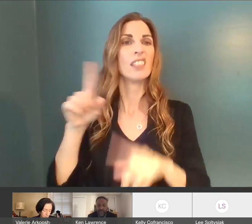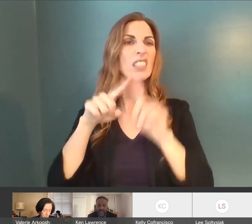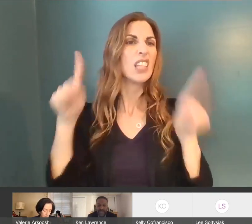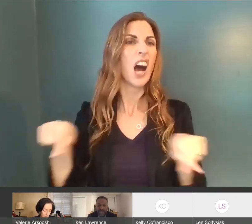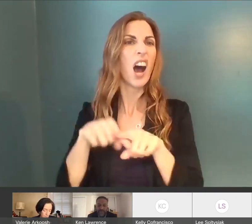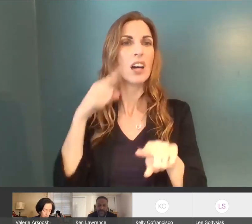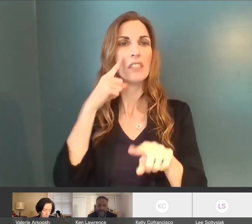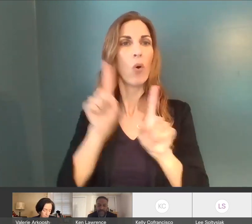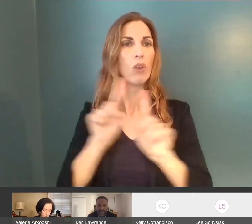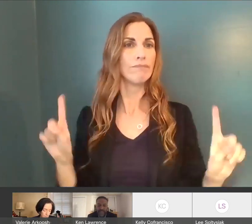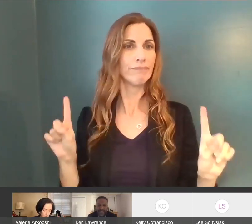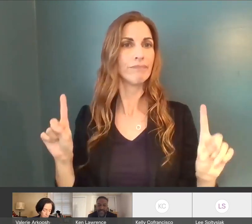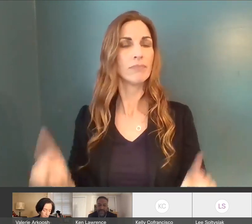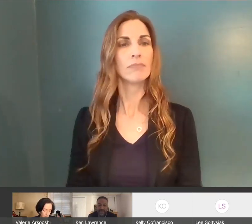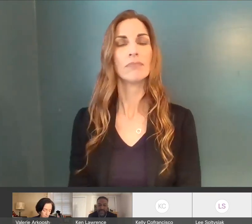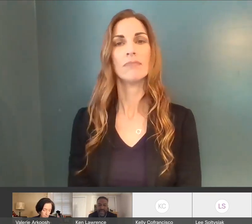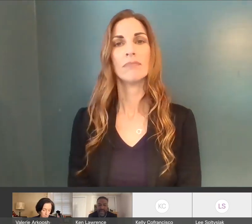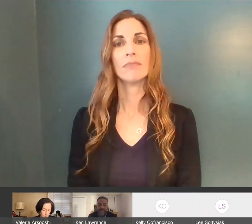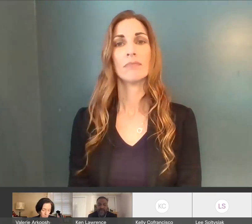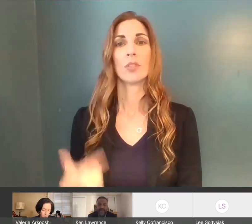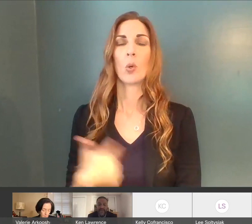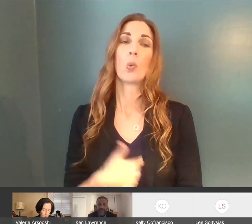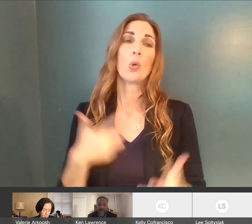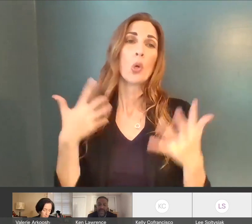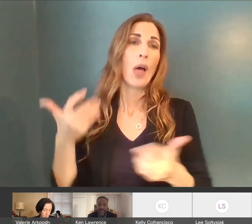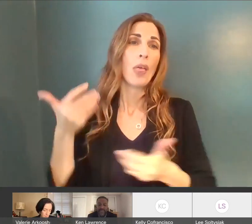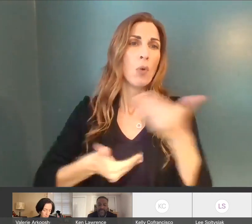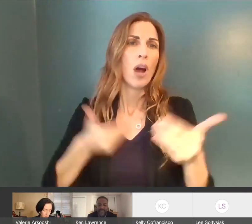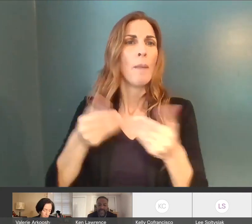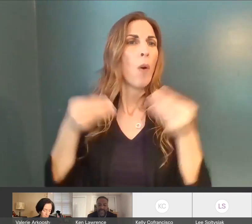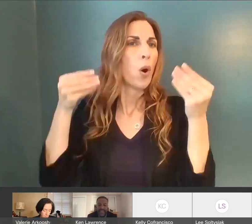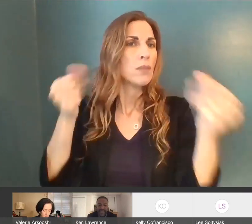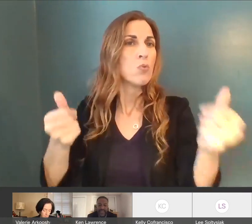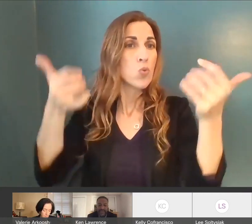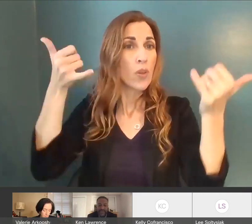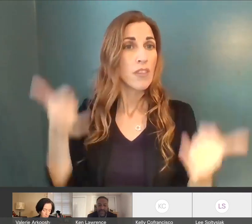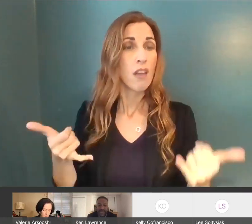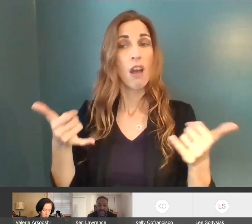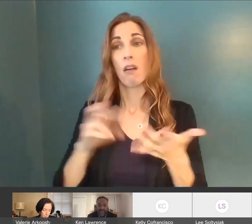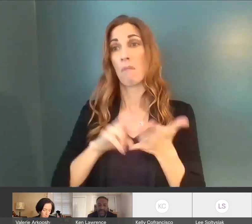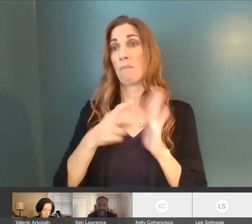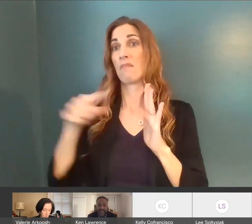tried to streamline the process a little bit now, so any business in need of PPE should visit